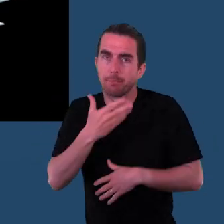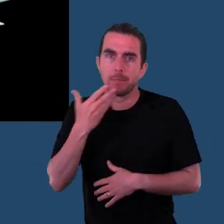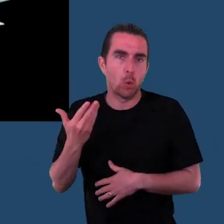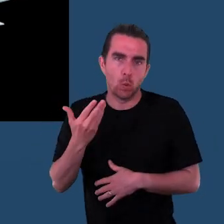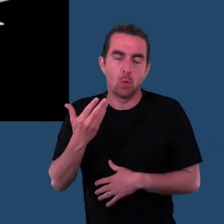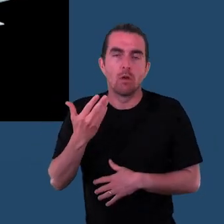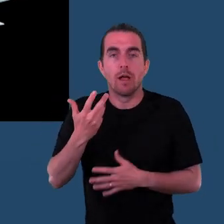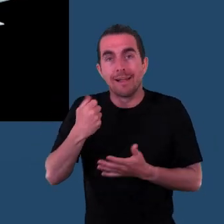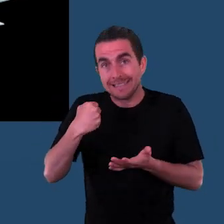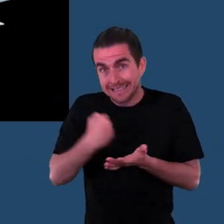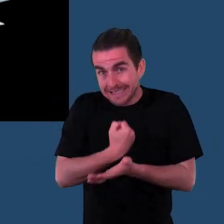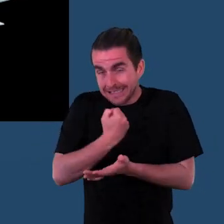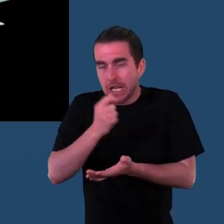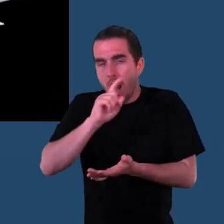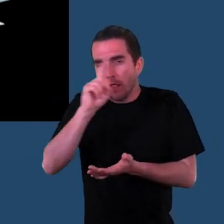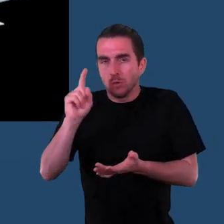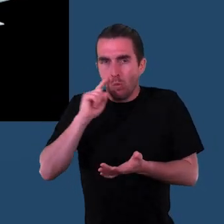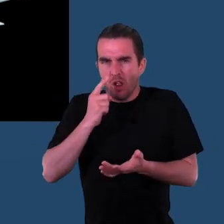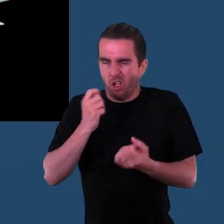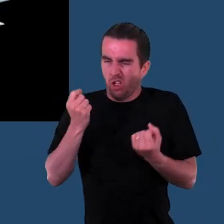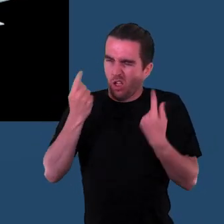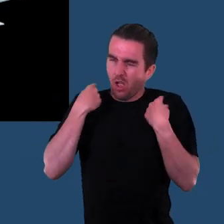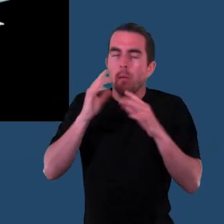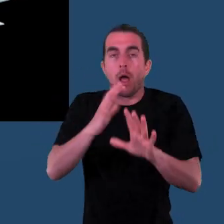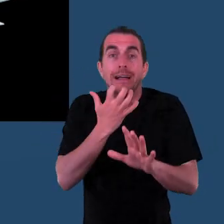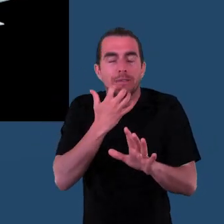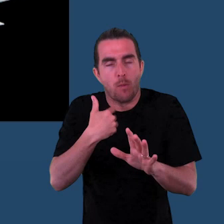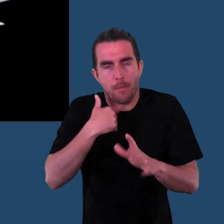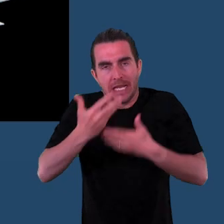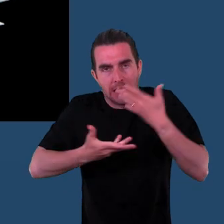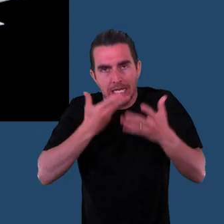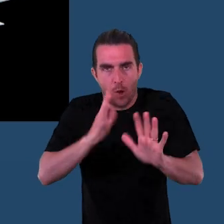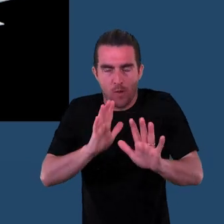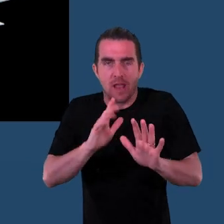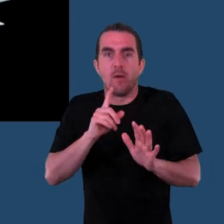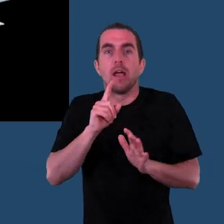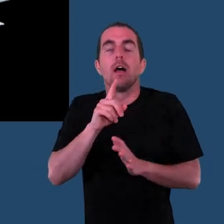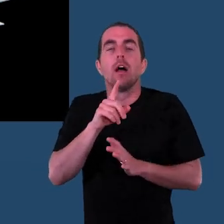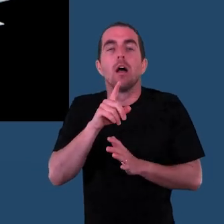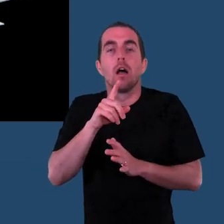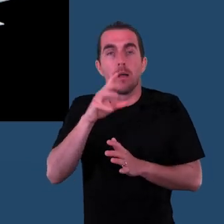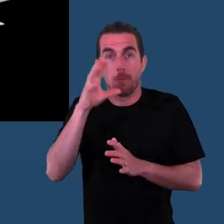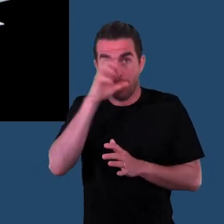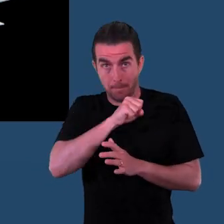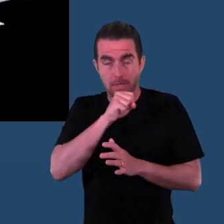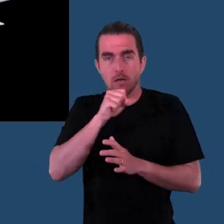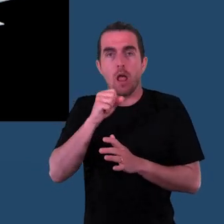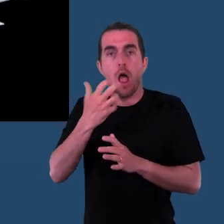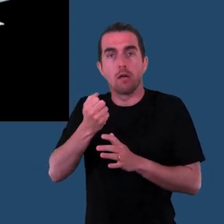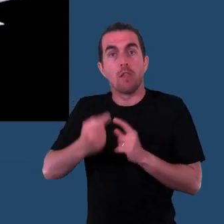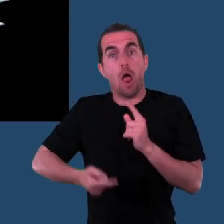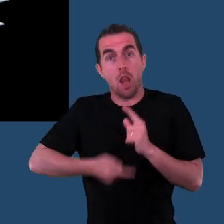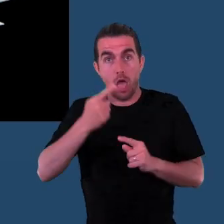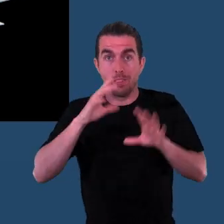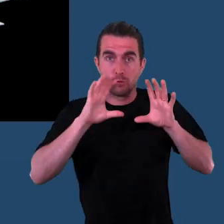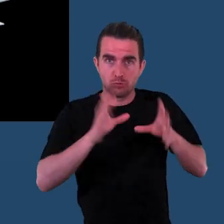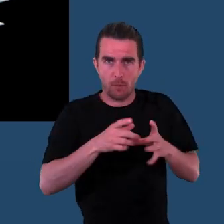And I know I'm probably gonna regret that later on, but bear with me. But the thing to remember is that these are another group